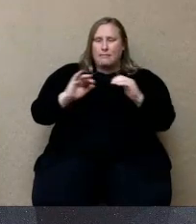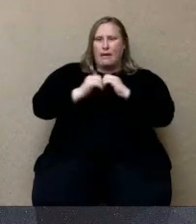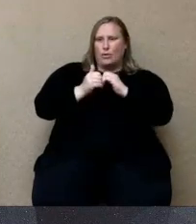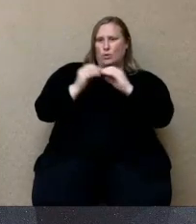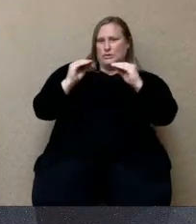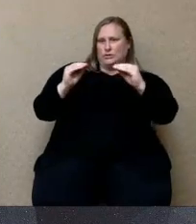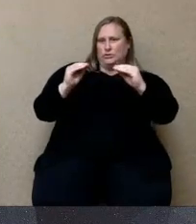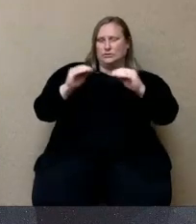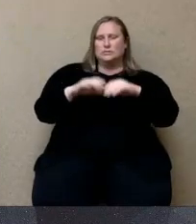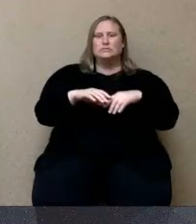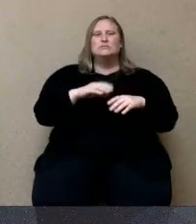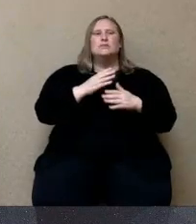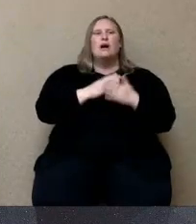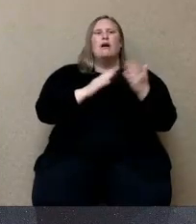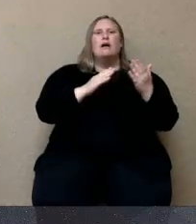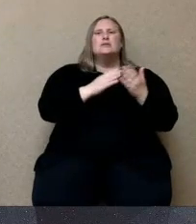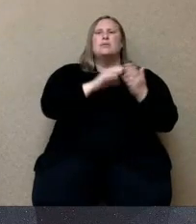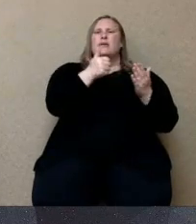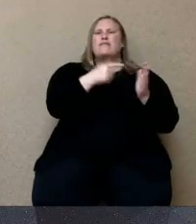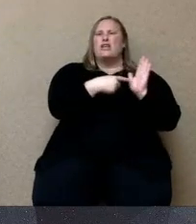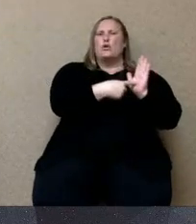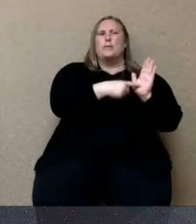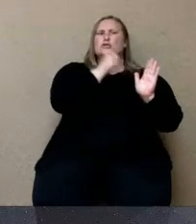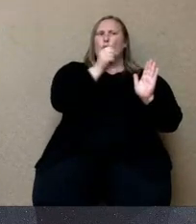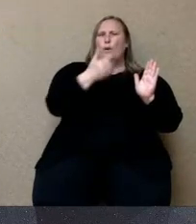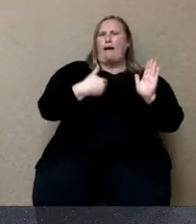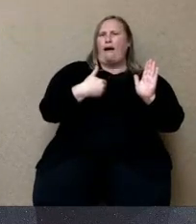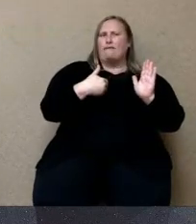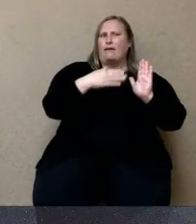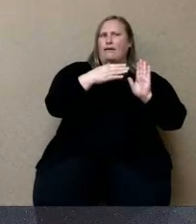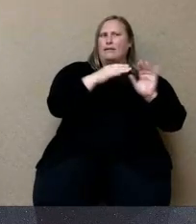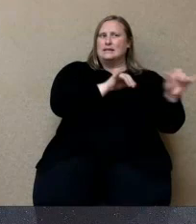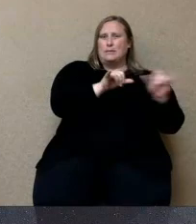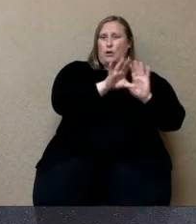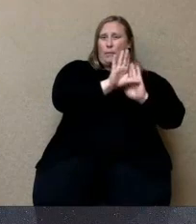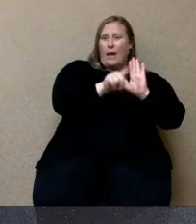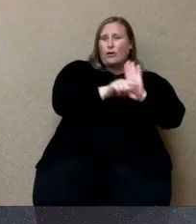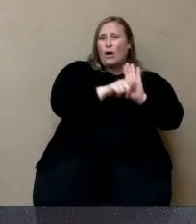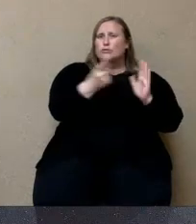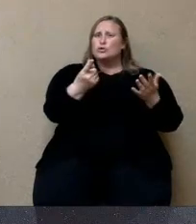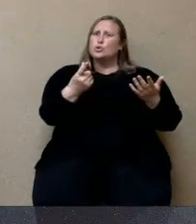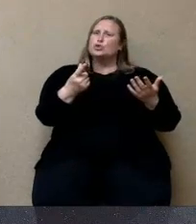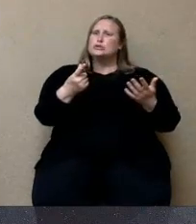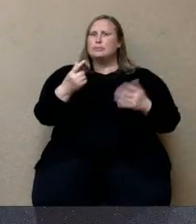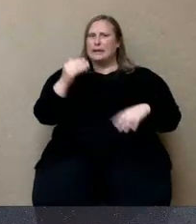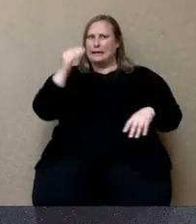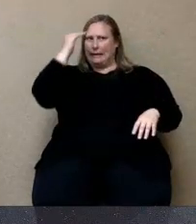Some of the other reps don't have the speech and language background, so you kind of have to just be a conscious